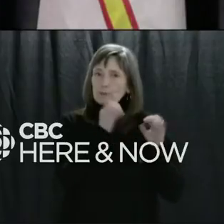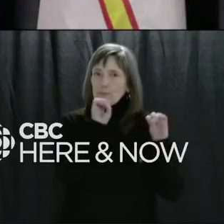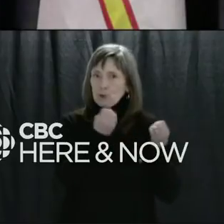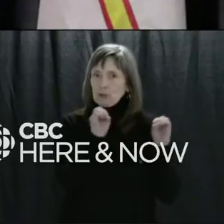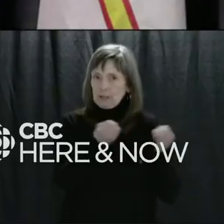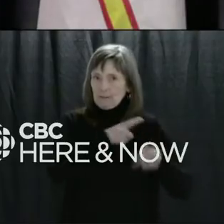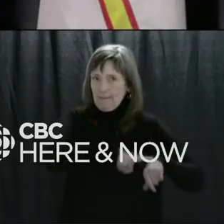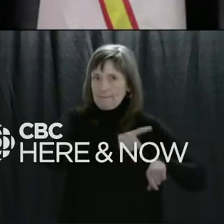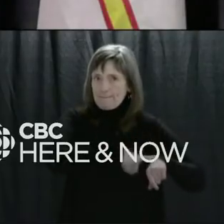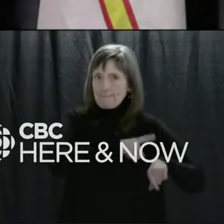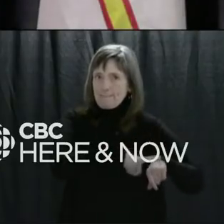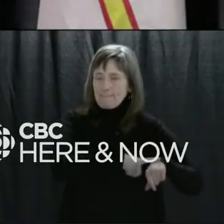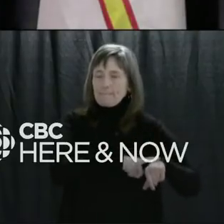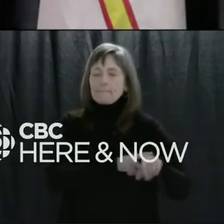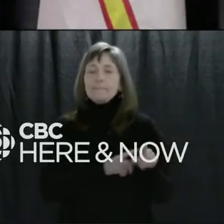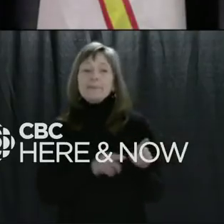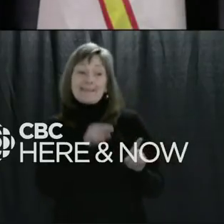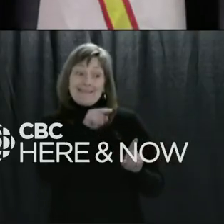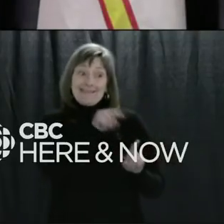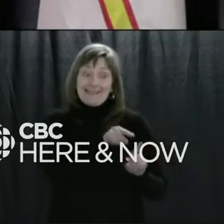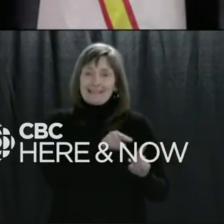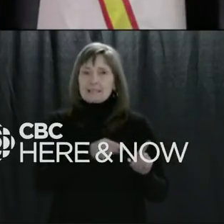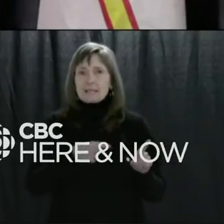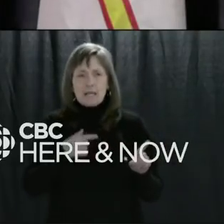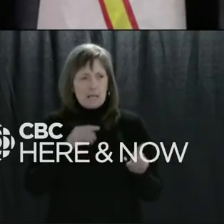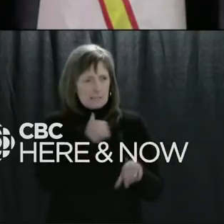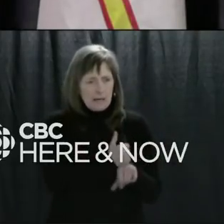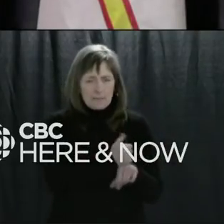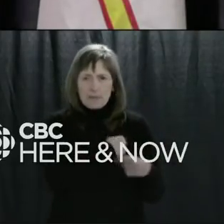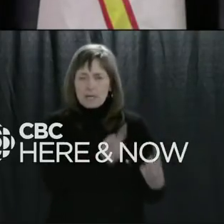FRUSTRATION AS NEWS CIRCULATES THAT SOME PEOPLE ARE BREAKING